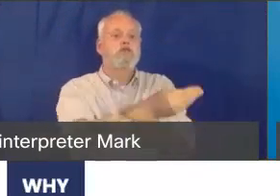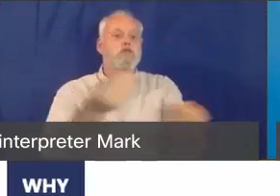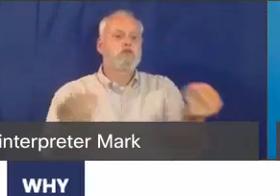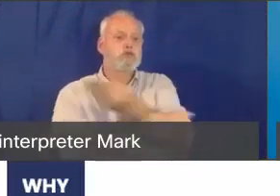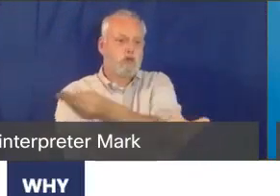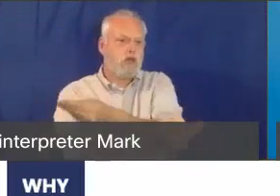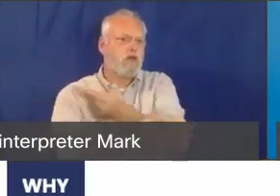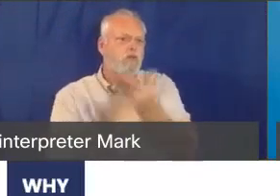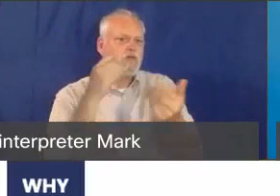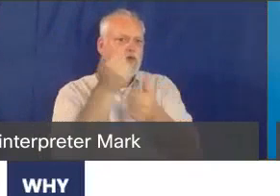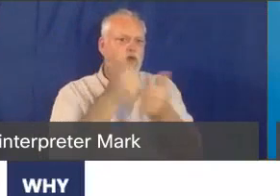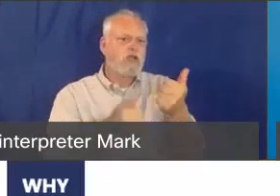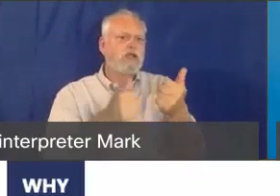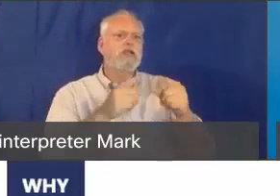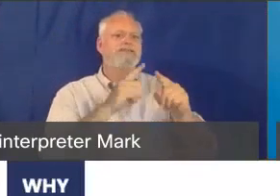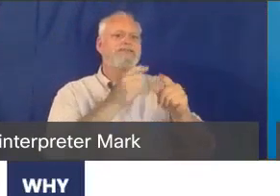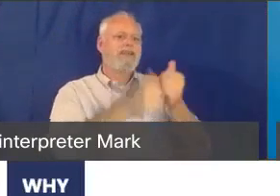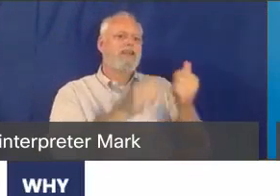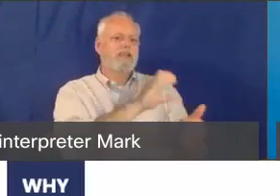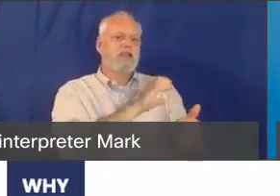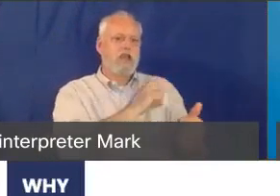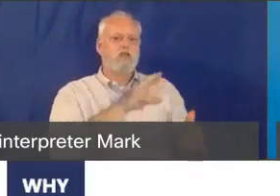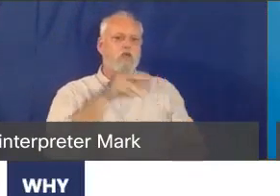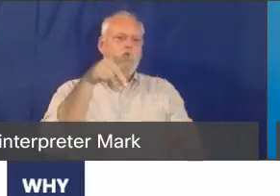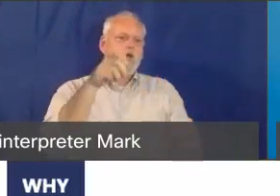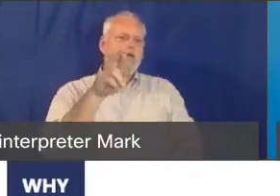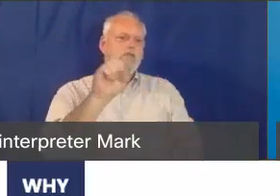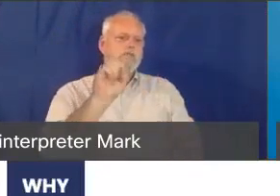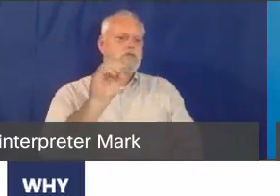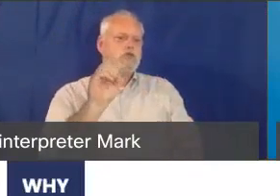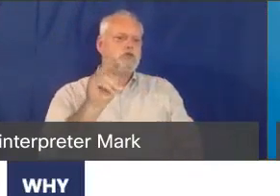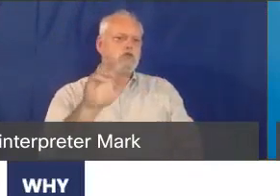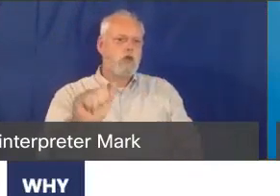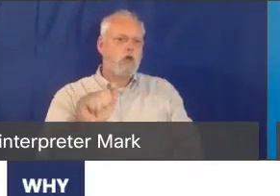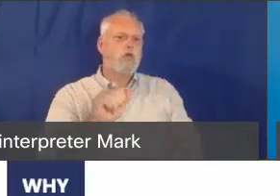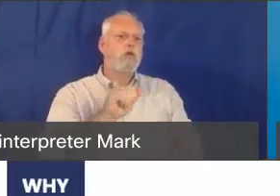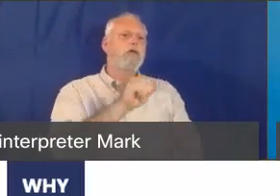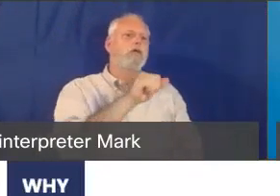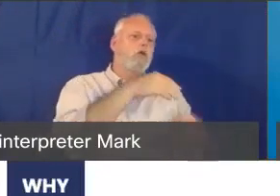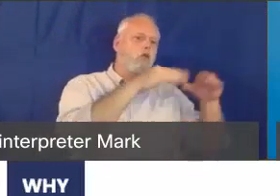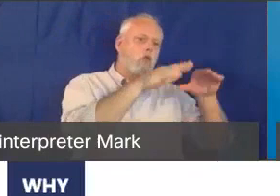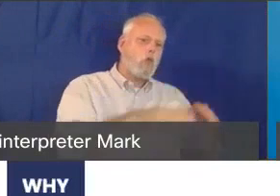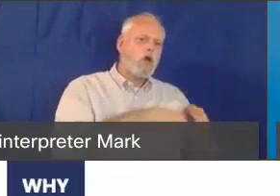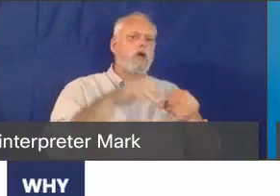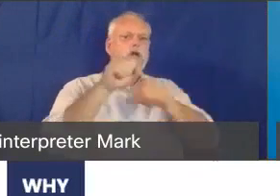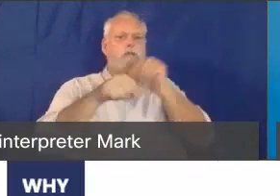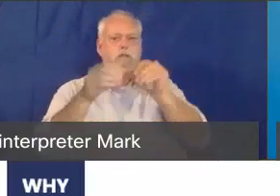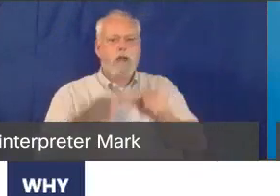for each of the characters or persona that Walker Walker will a biker B driver Dana and tourist Tom and,